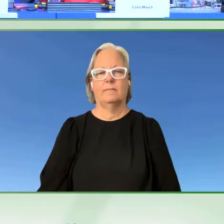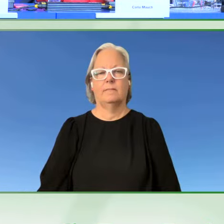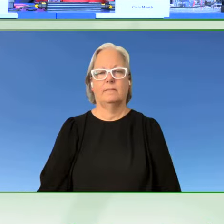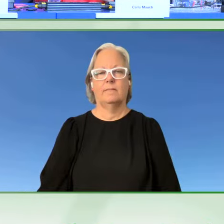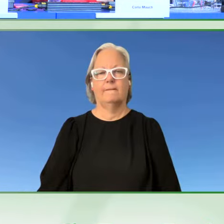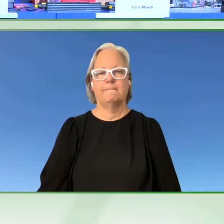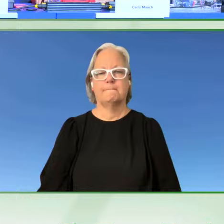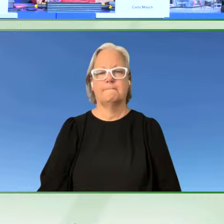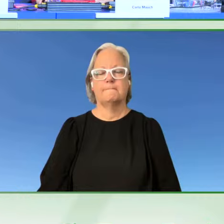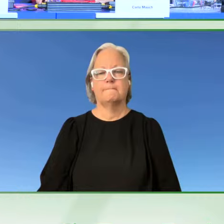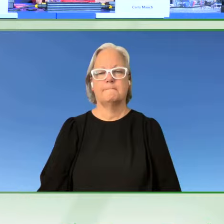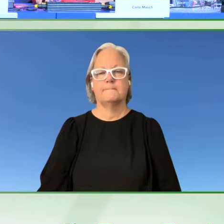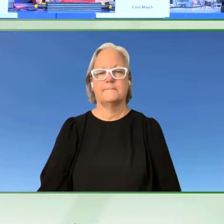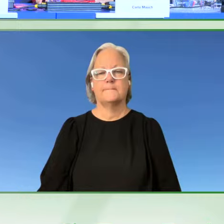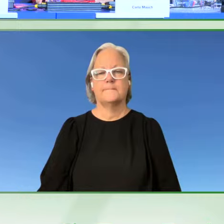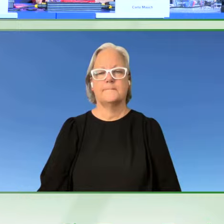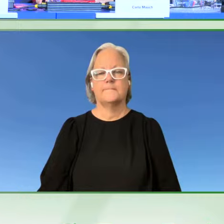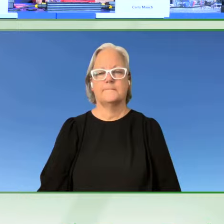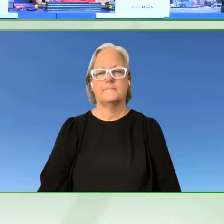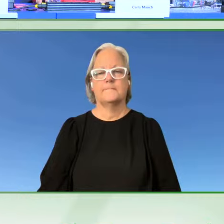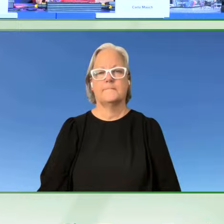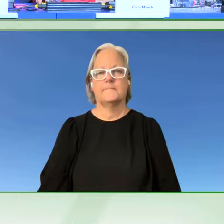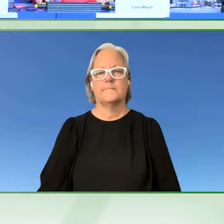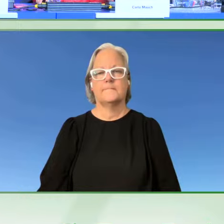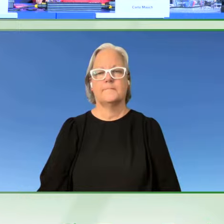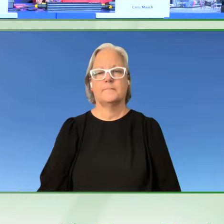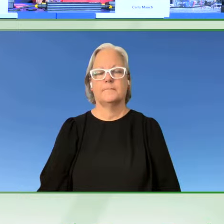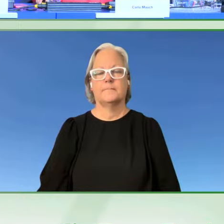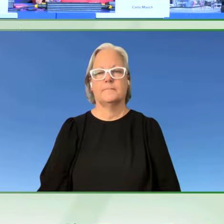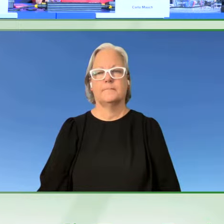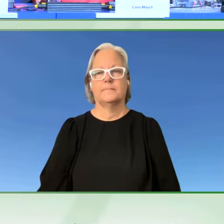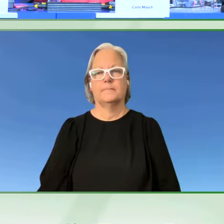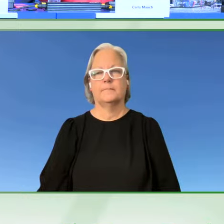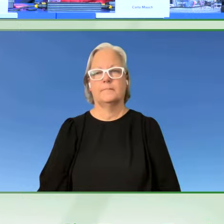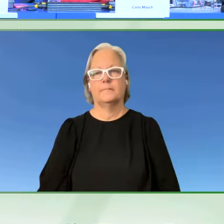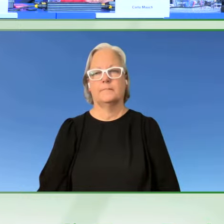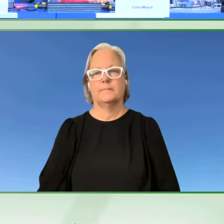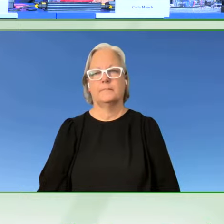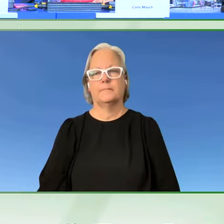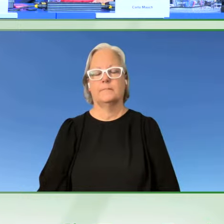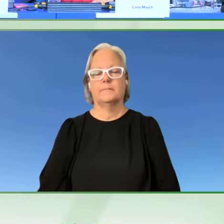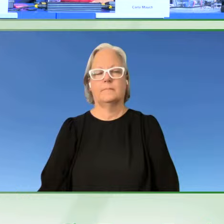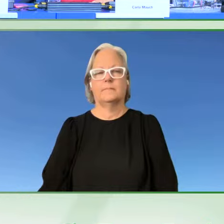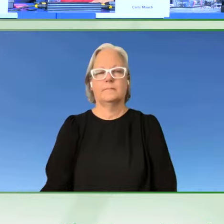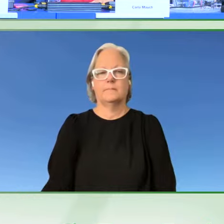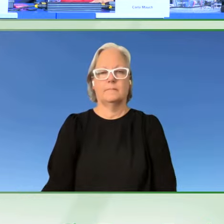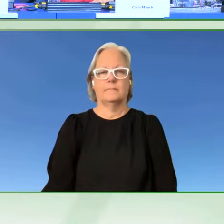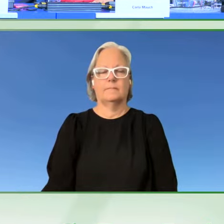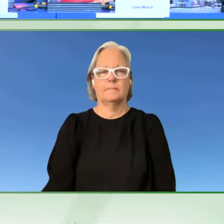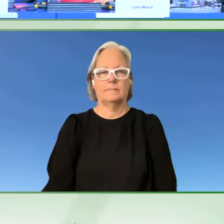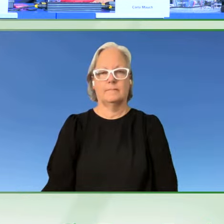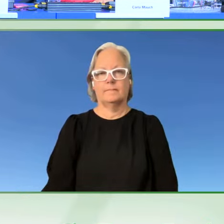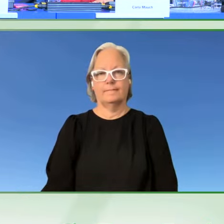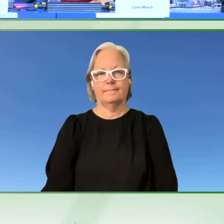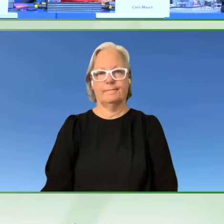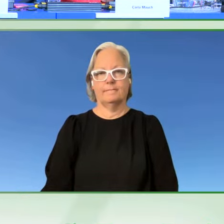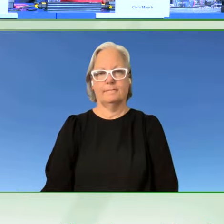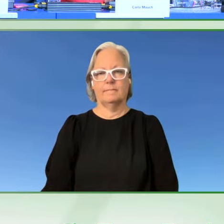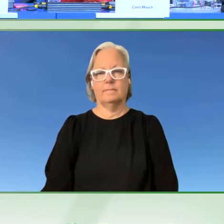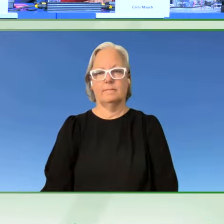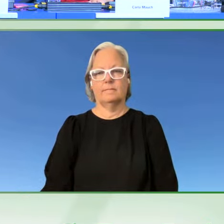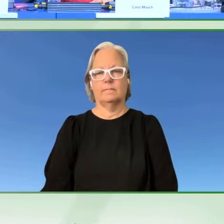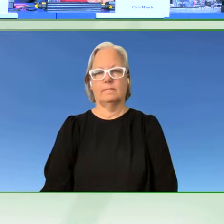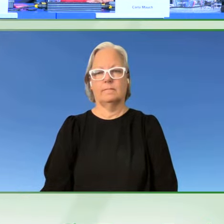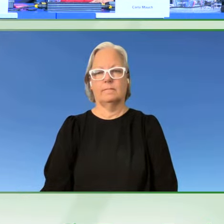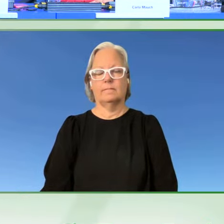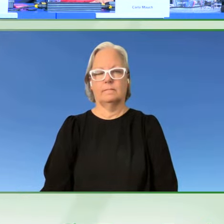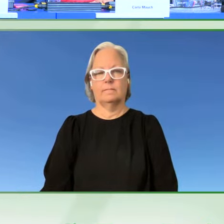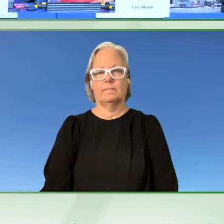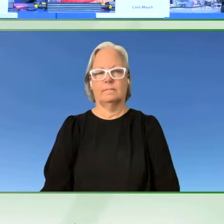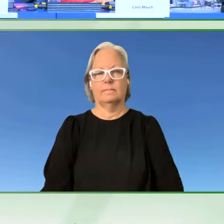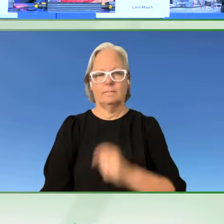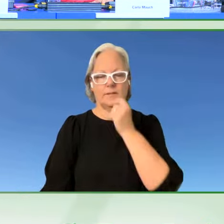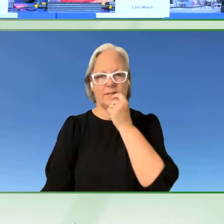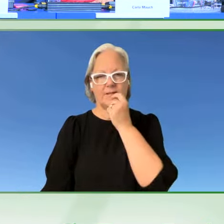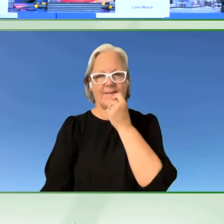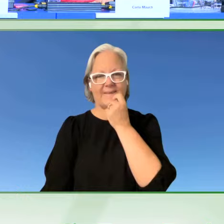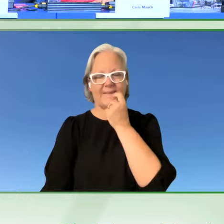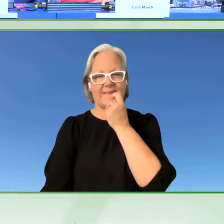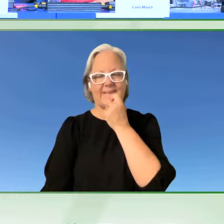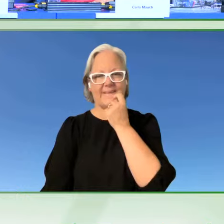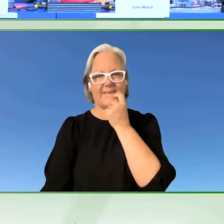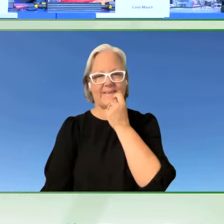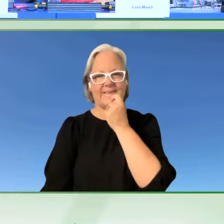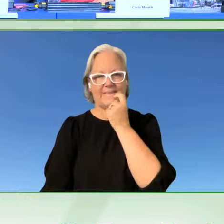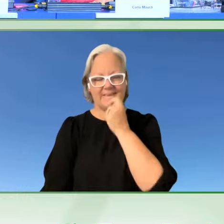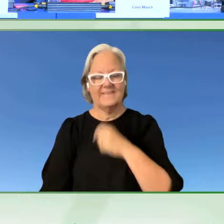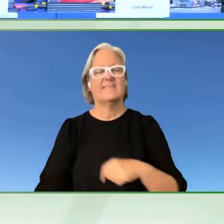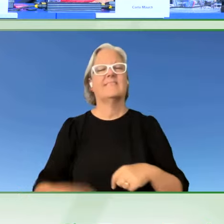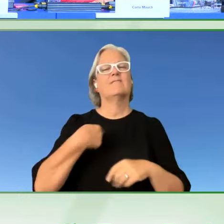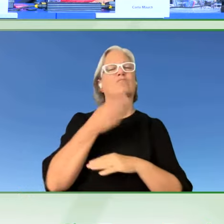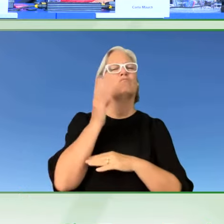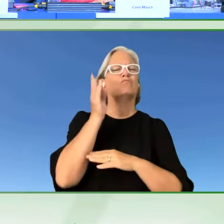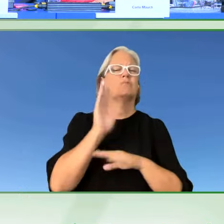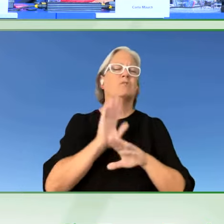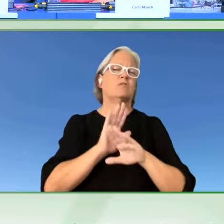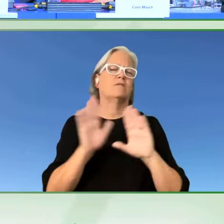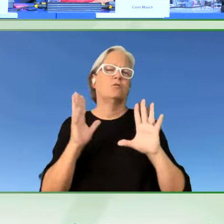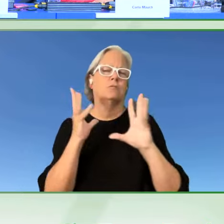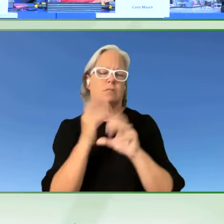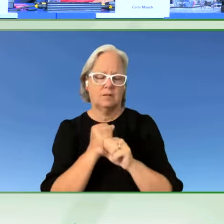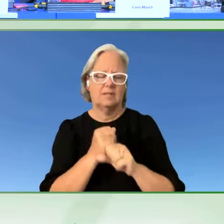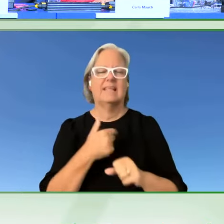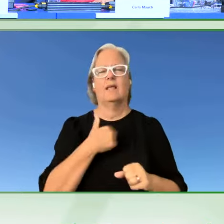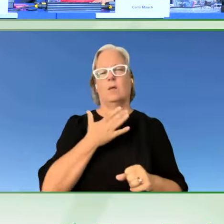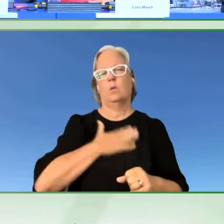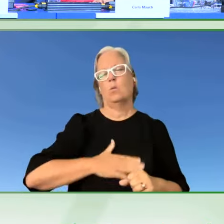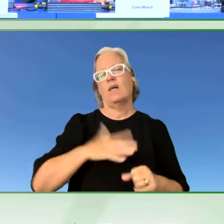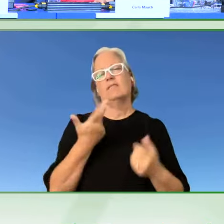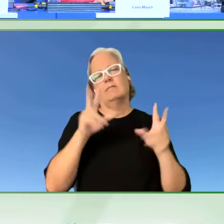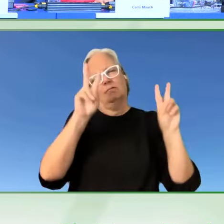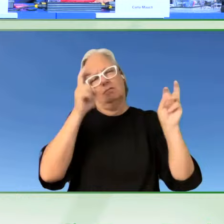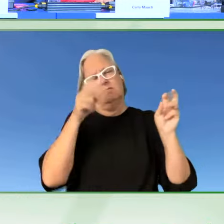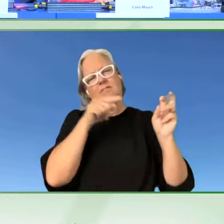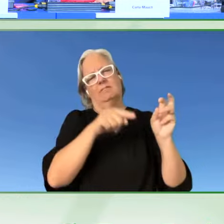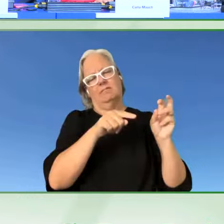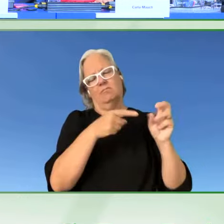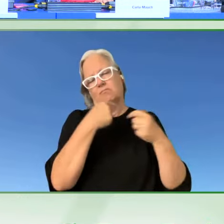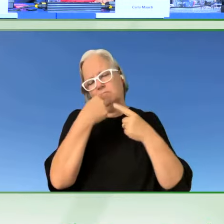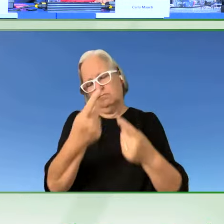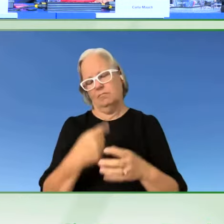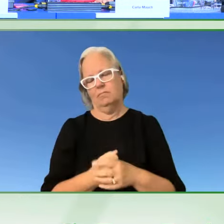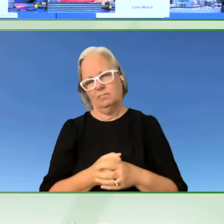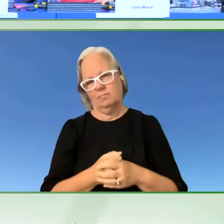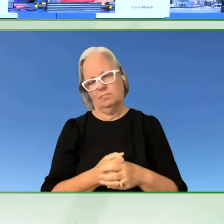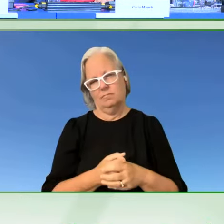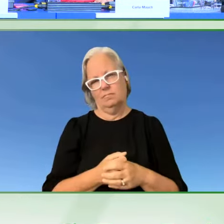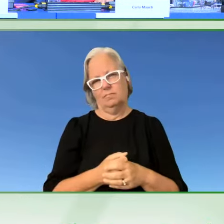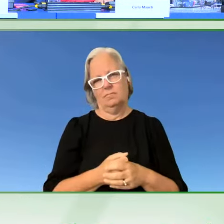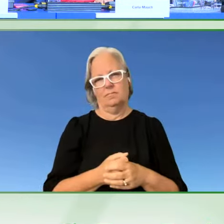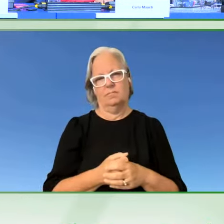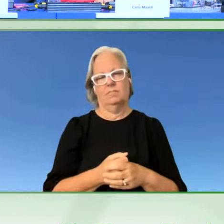We have members who are visually impaired, wheelchair users, those with autism, rare